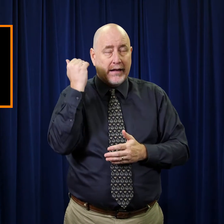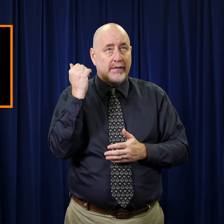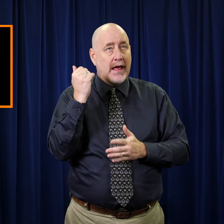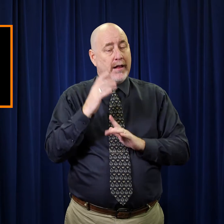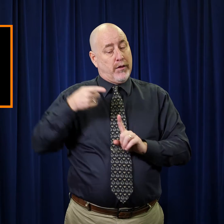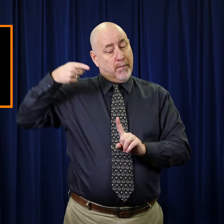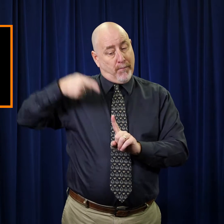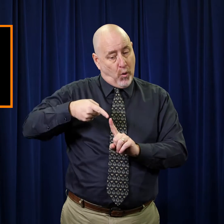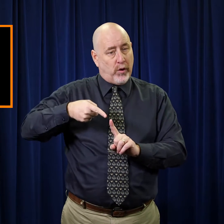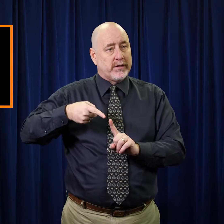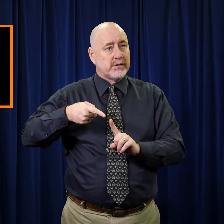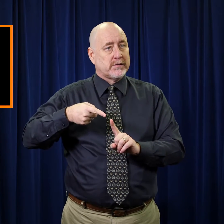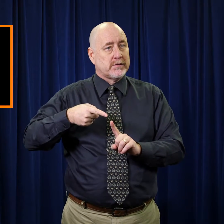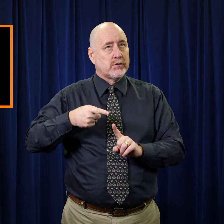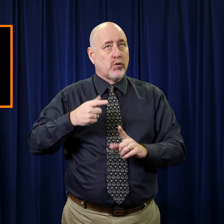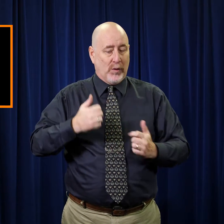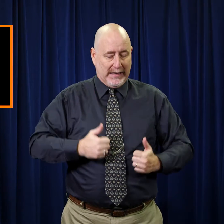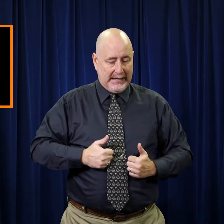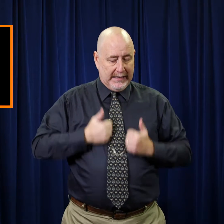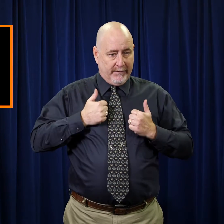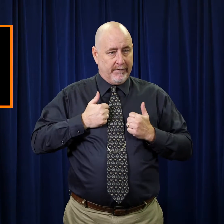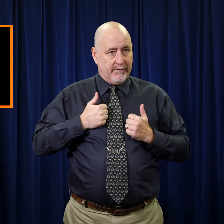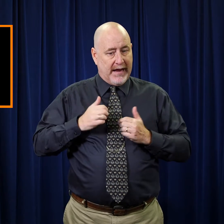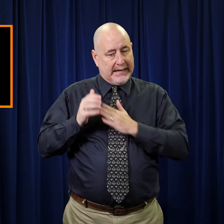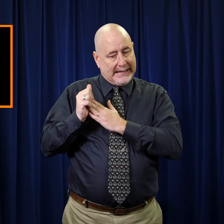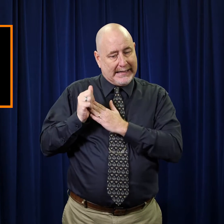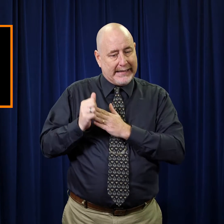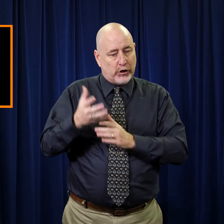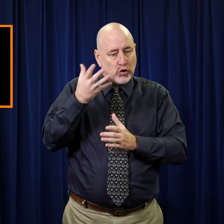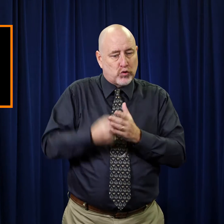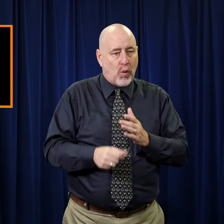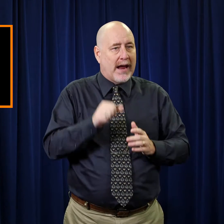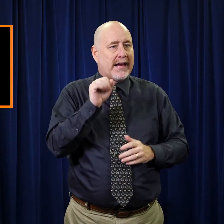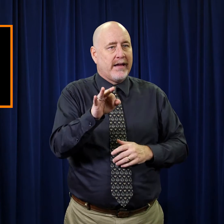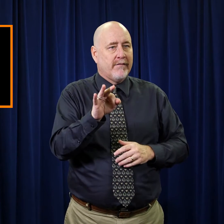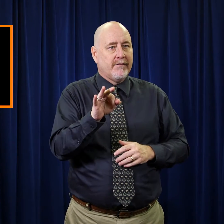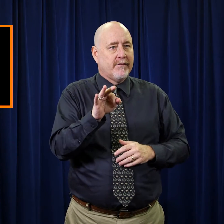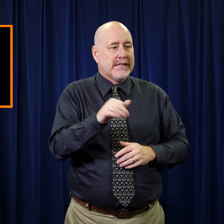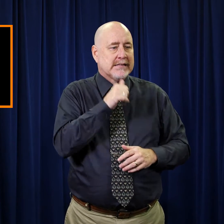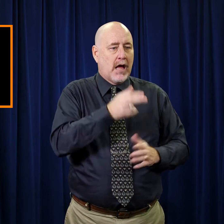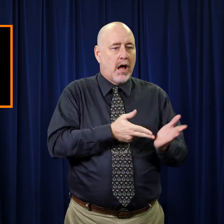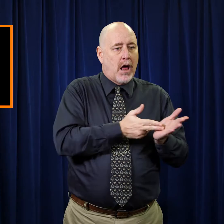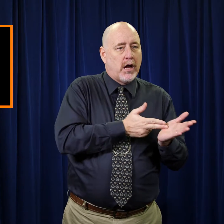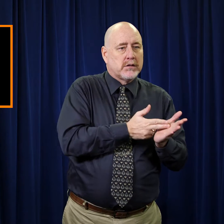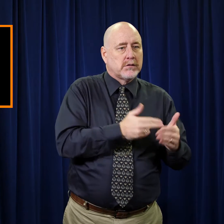he forgets it— then the reason for which they exist, goes away and he's really